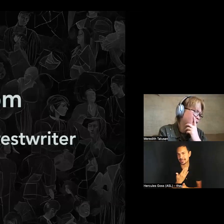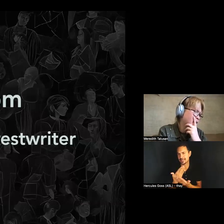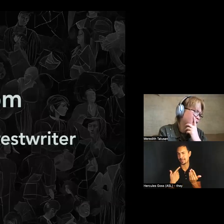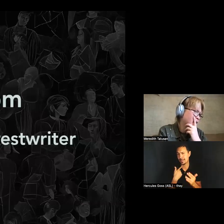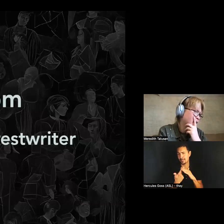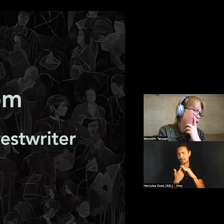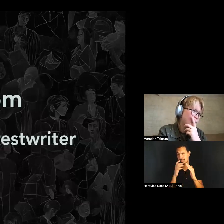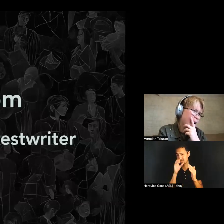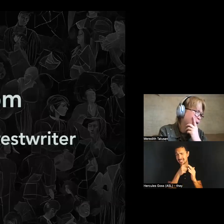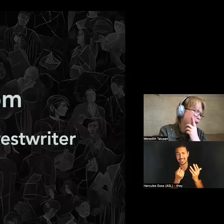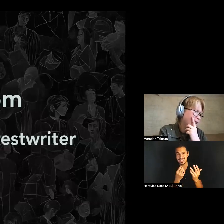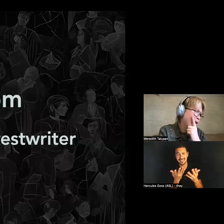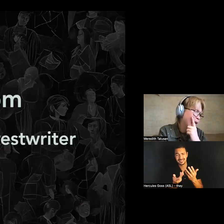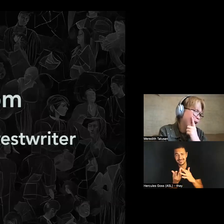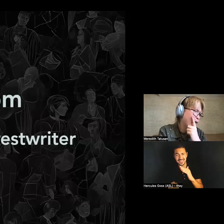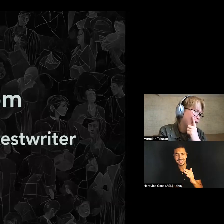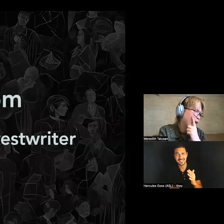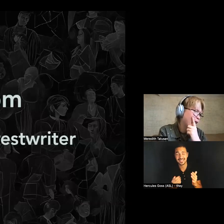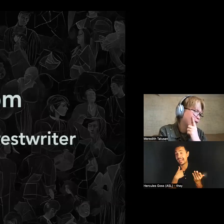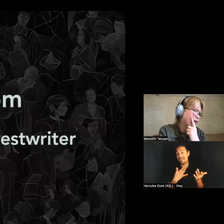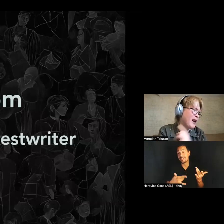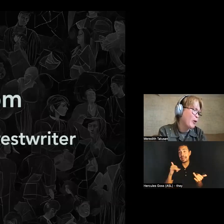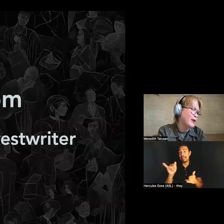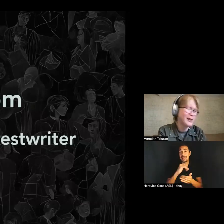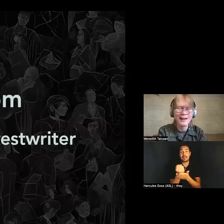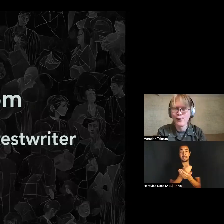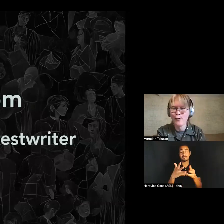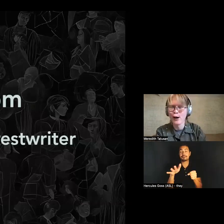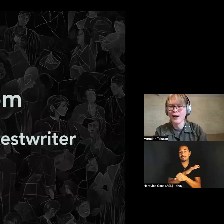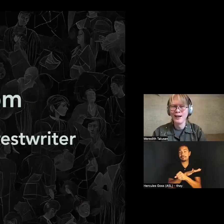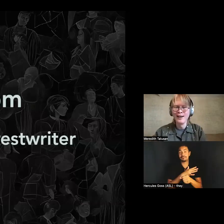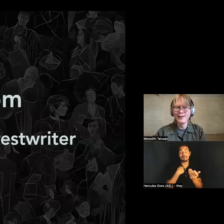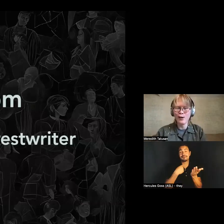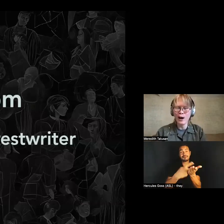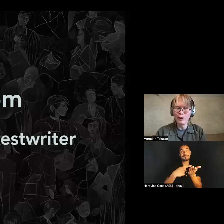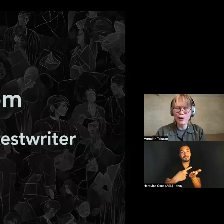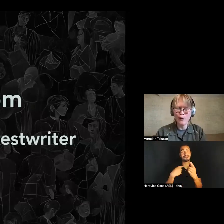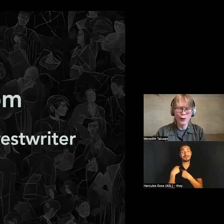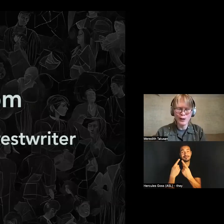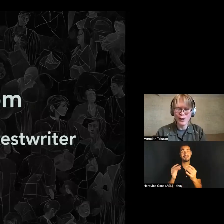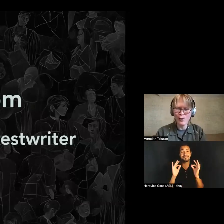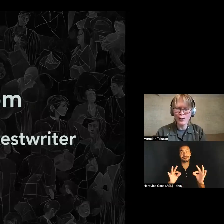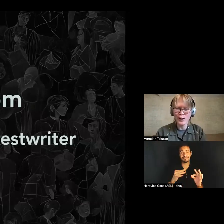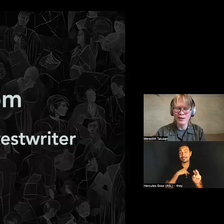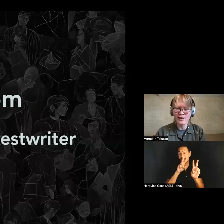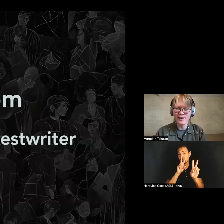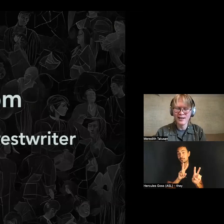is anything that I missed. Nope! I feel like I have everything that I wanted to say.